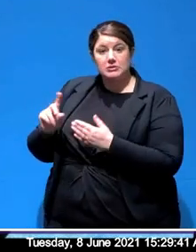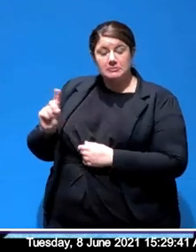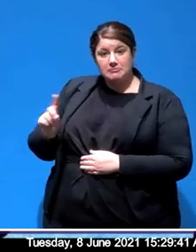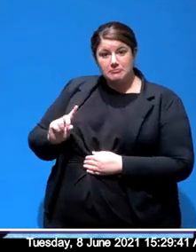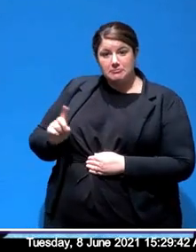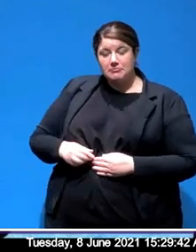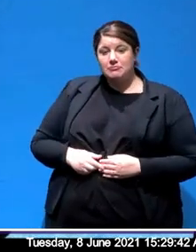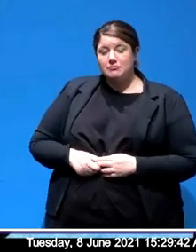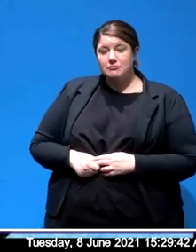I did.